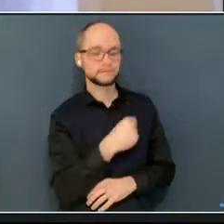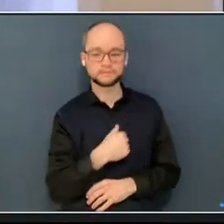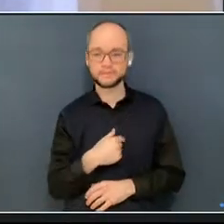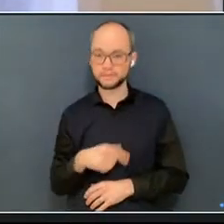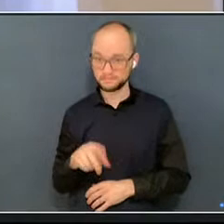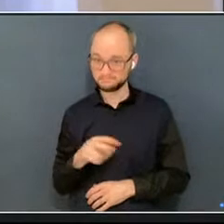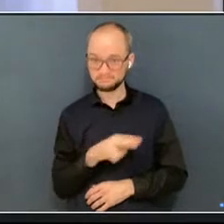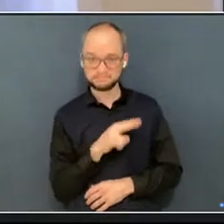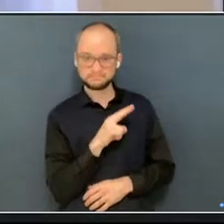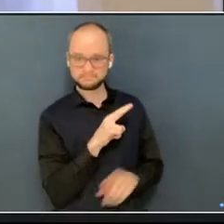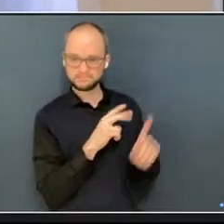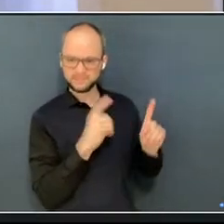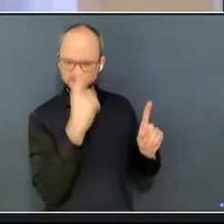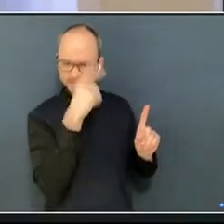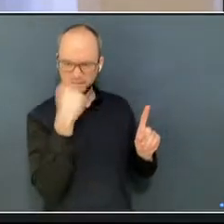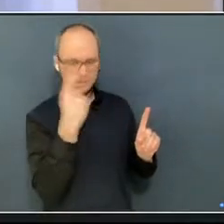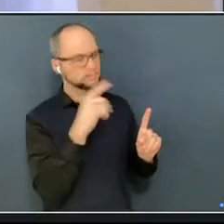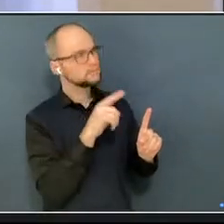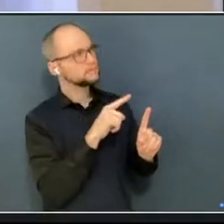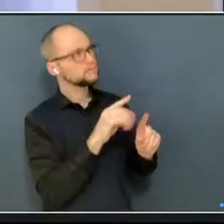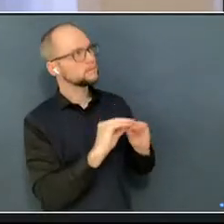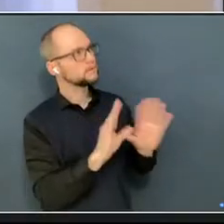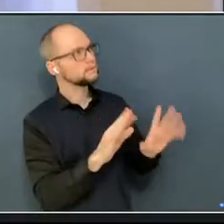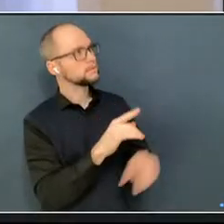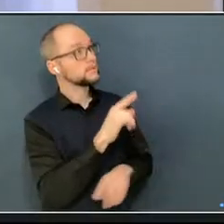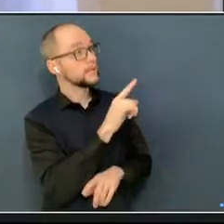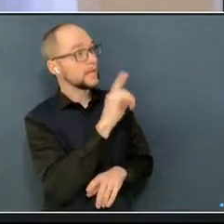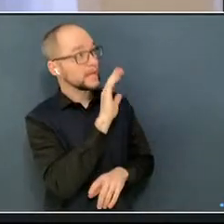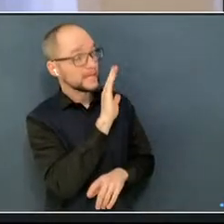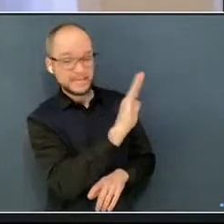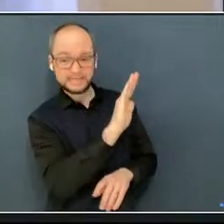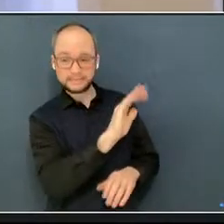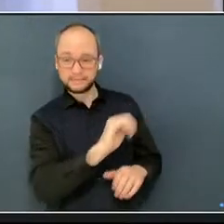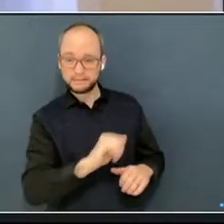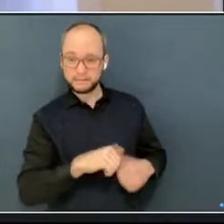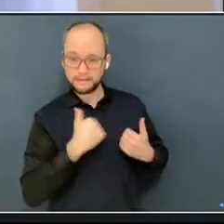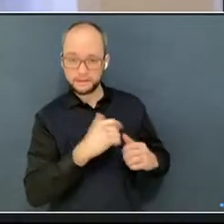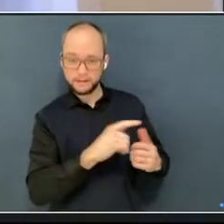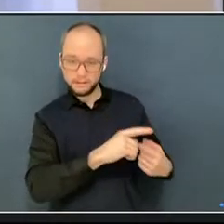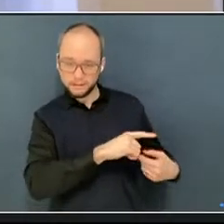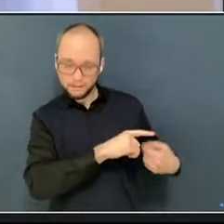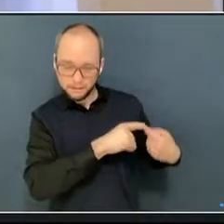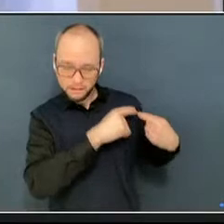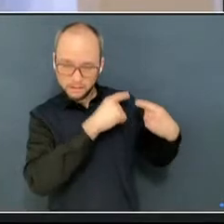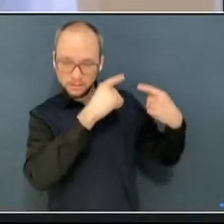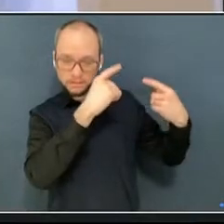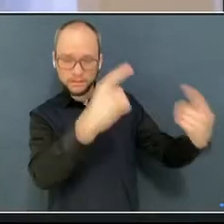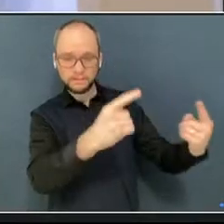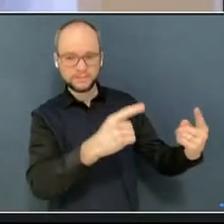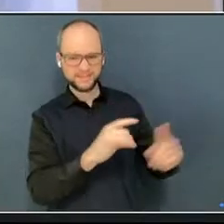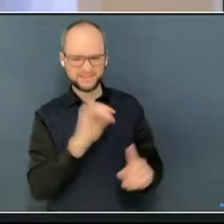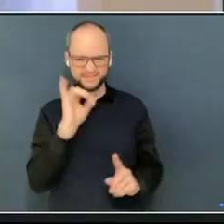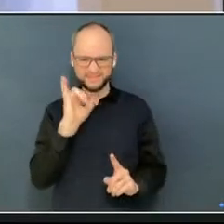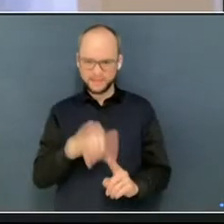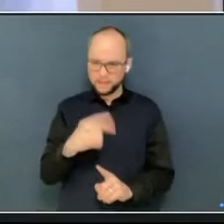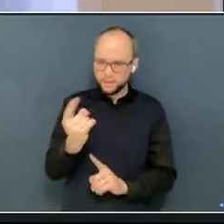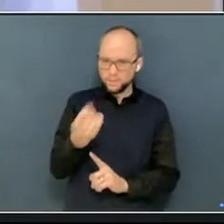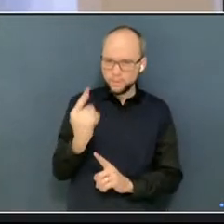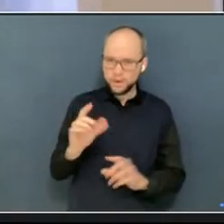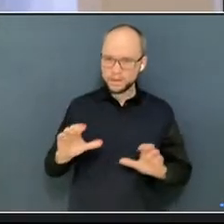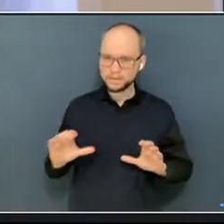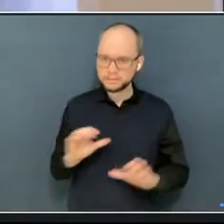that in his long full life this one activity gave him such complete pleasure. And such complete joy.